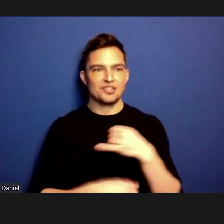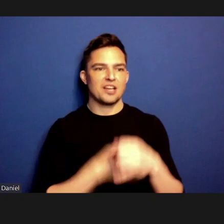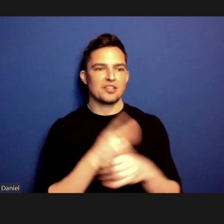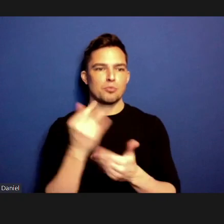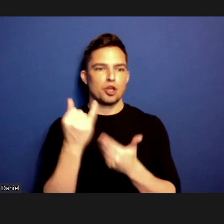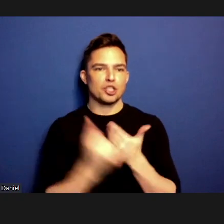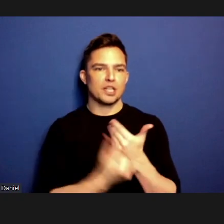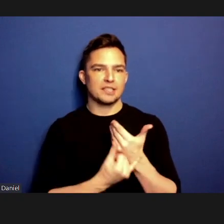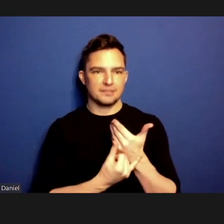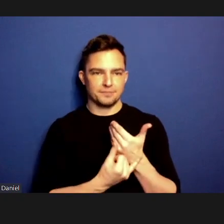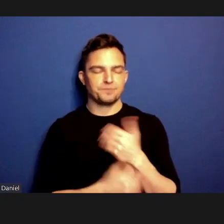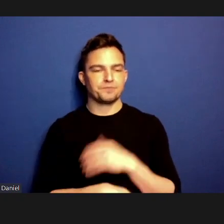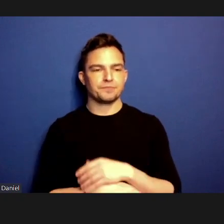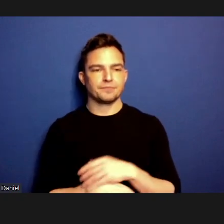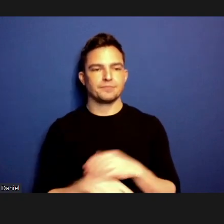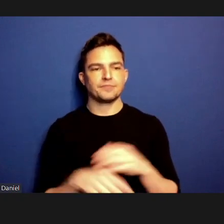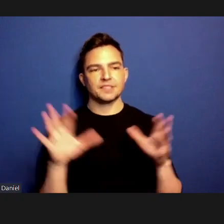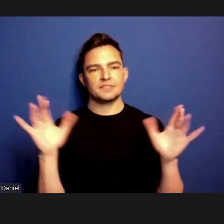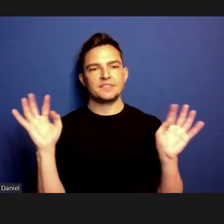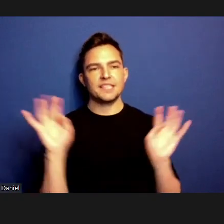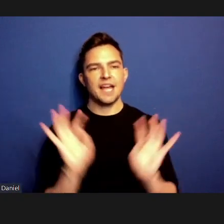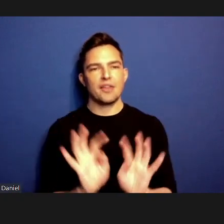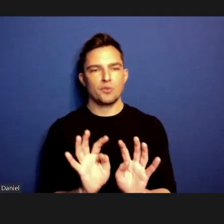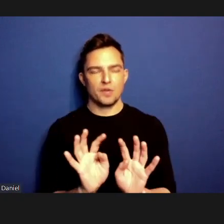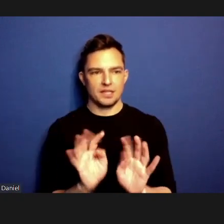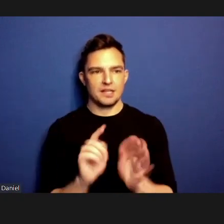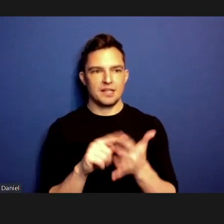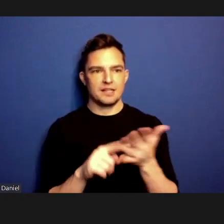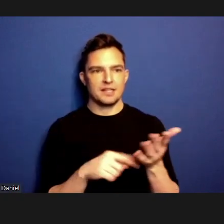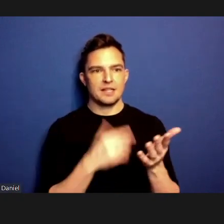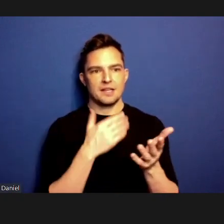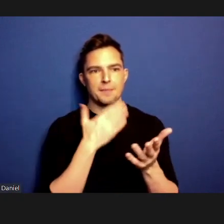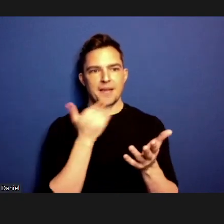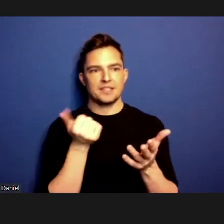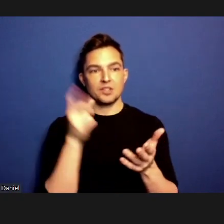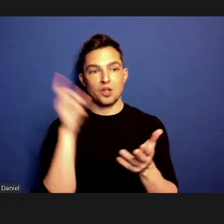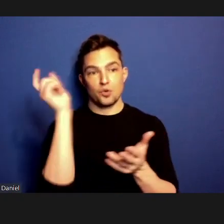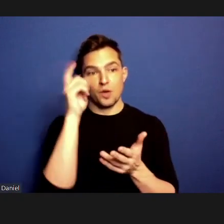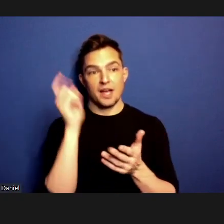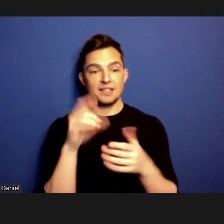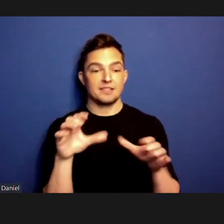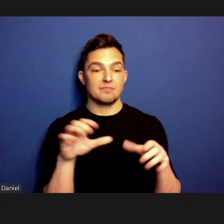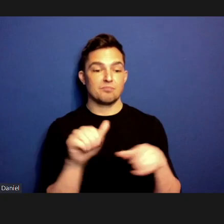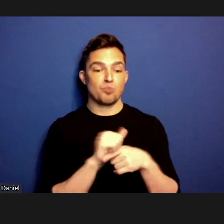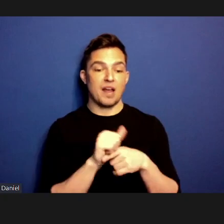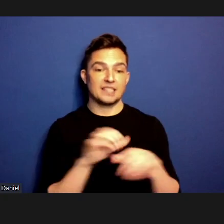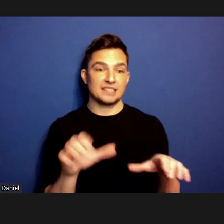of again, gathering these best and wise practices and then actually looking at a case example